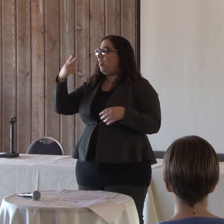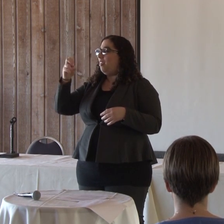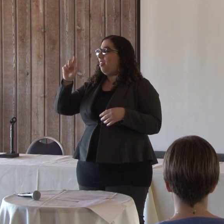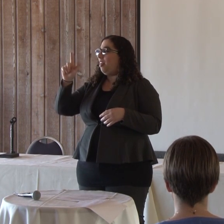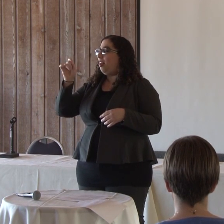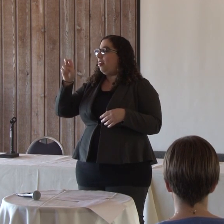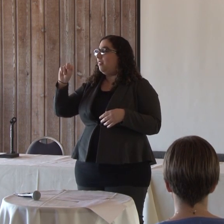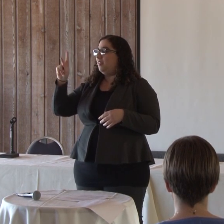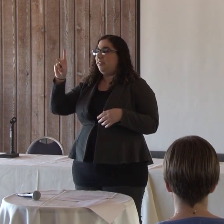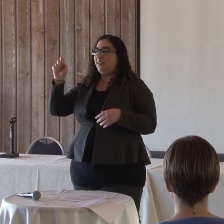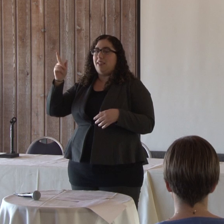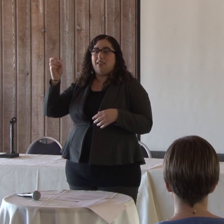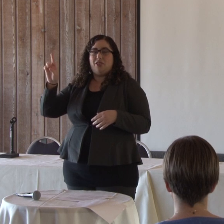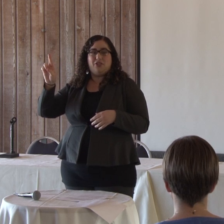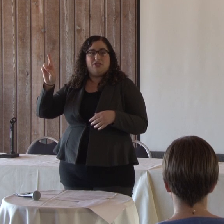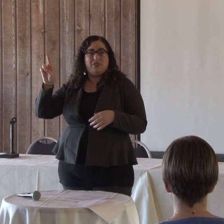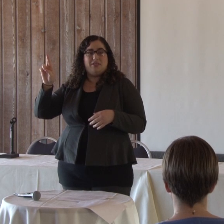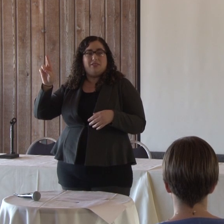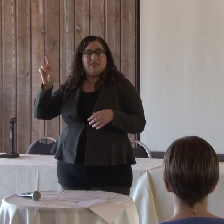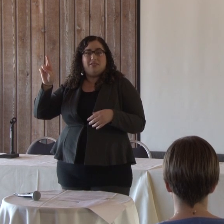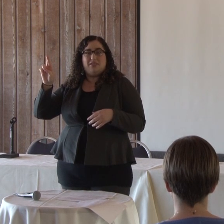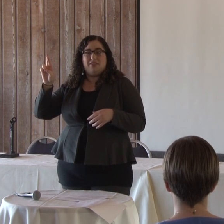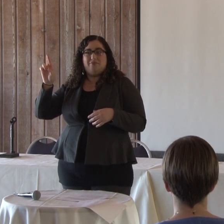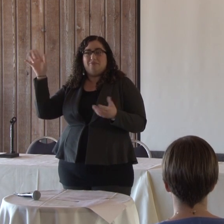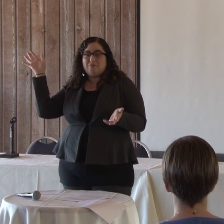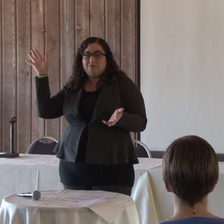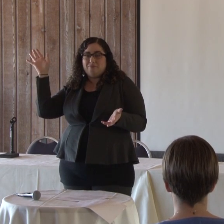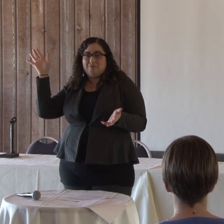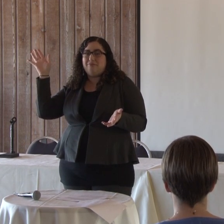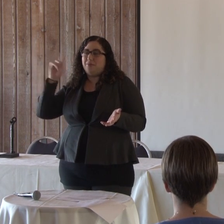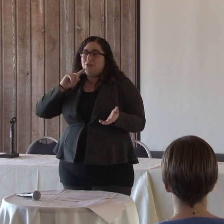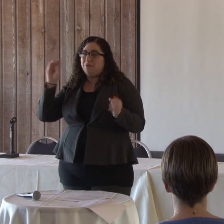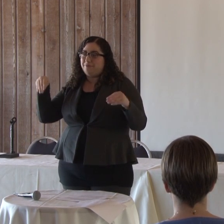of my story he was deaf-blind. And many of you are familiar with the story